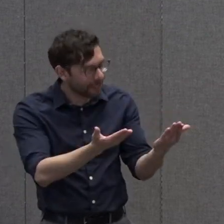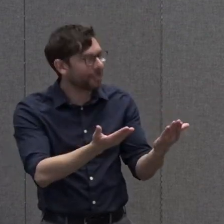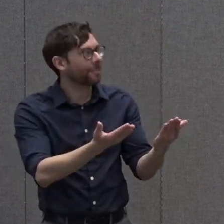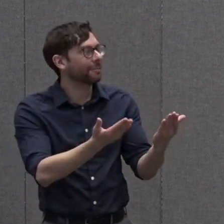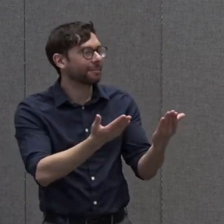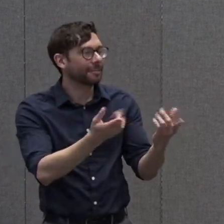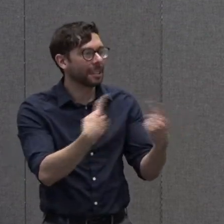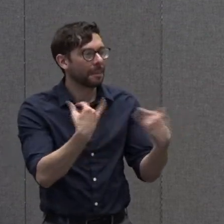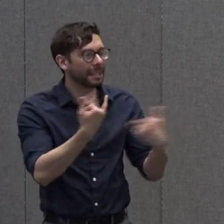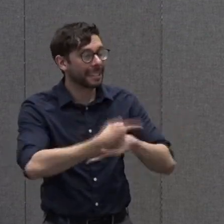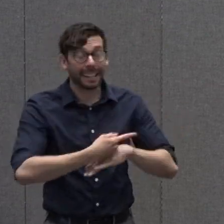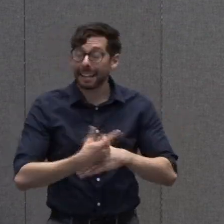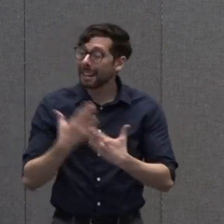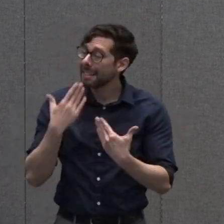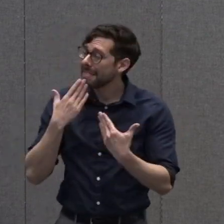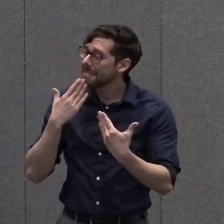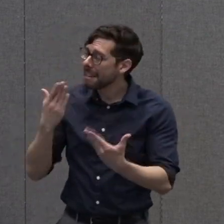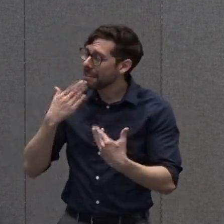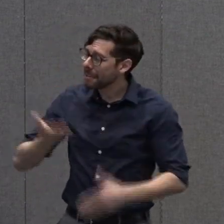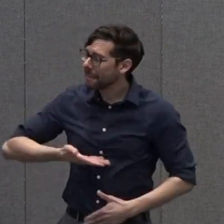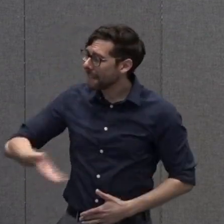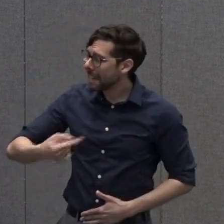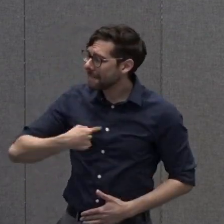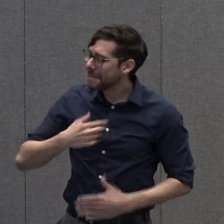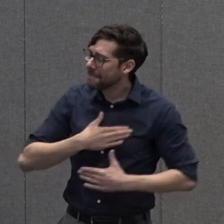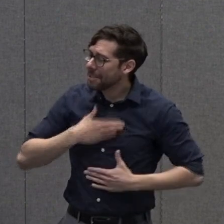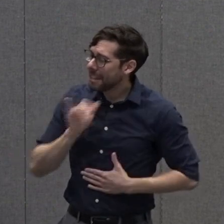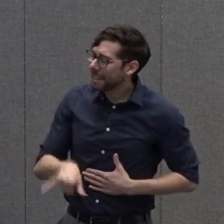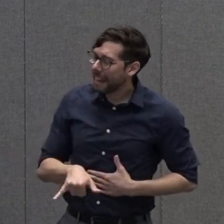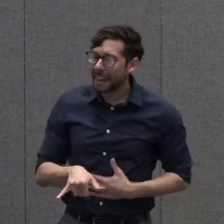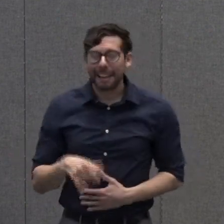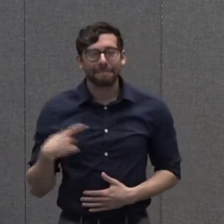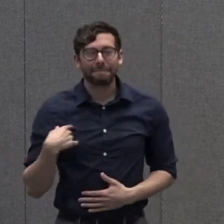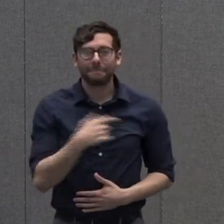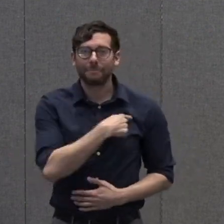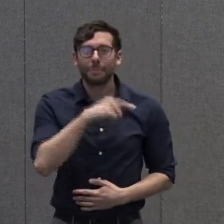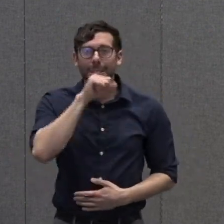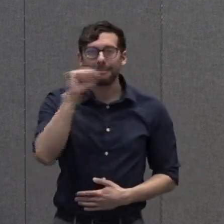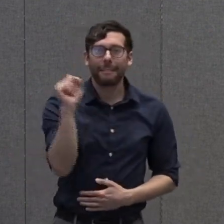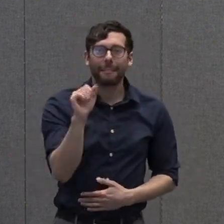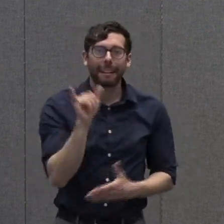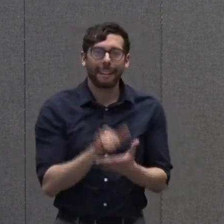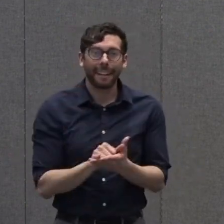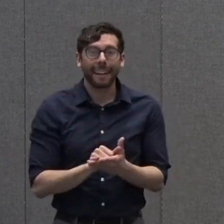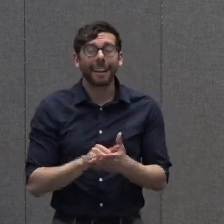Really appreciate it. - Thank you for having me. I appreciate that. - Oh well, we loved it. And so, have a wonderful day everybody.